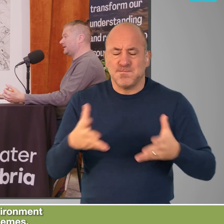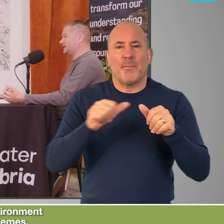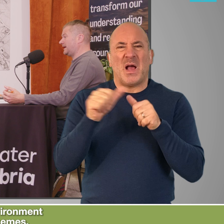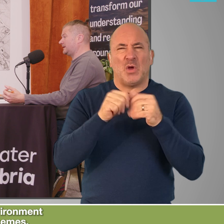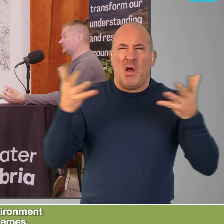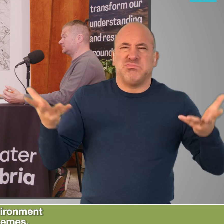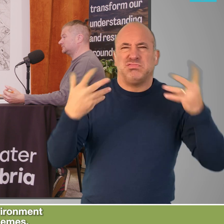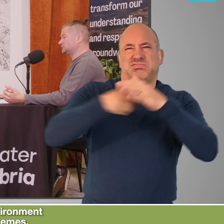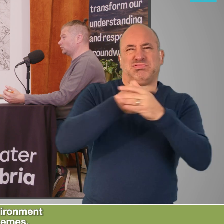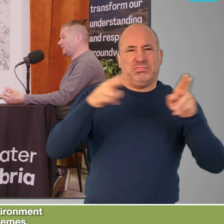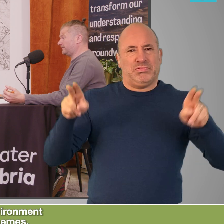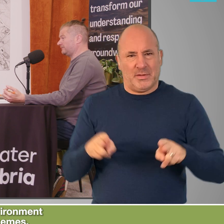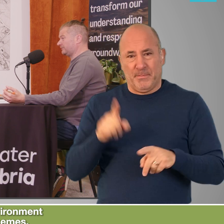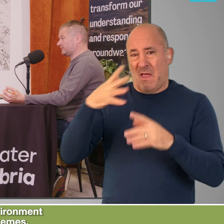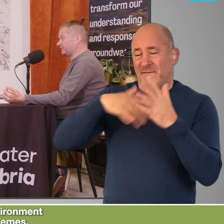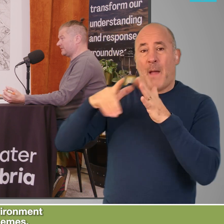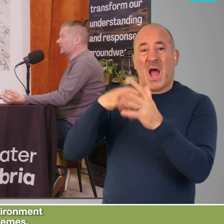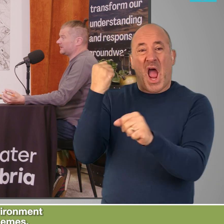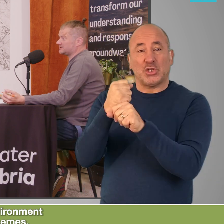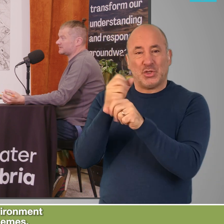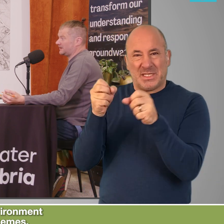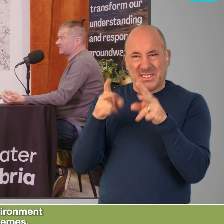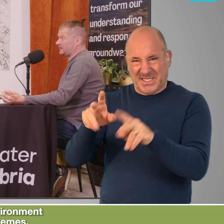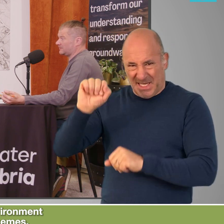And then with Environment Agency led schemes.